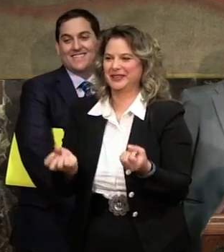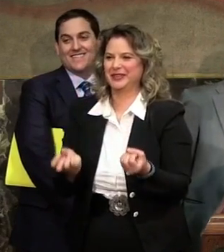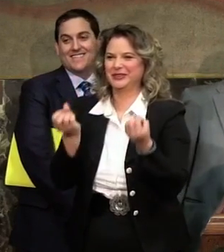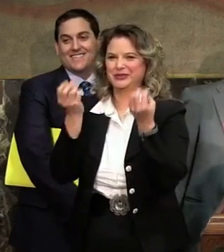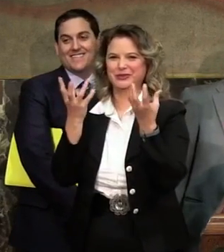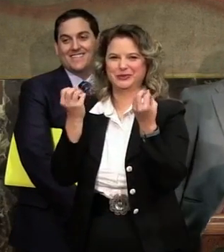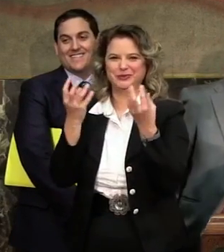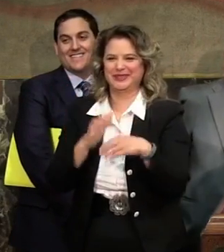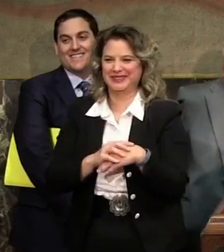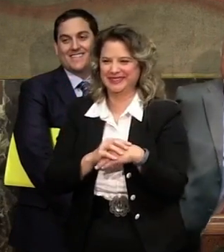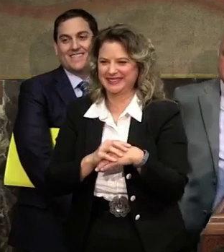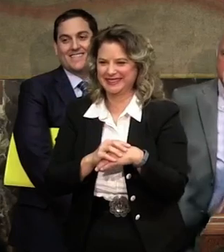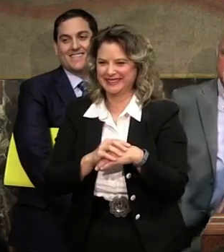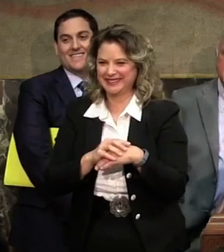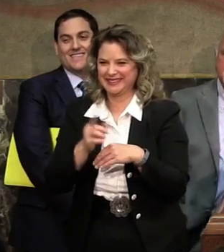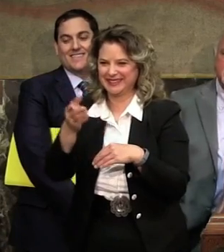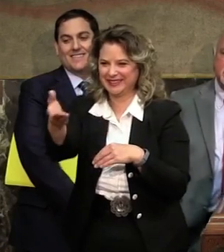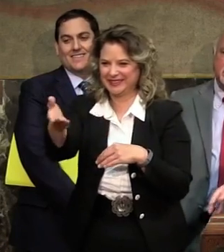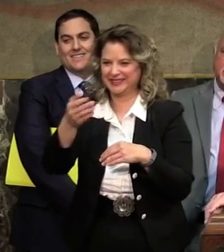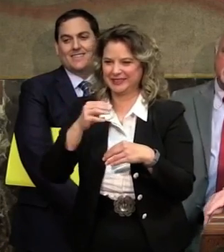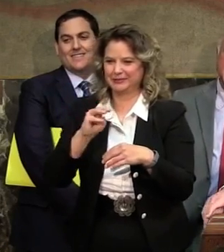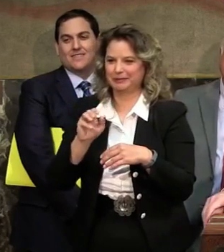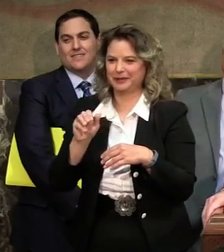me on that yes ma'am